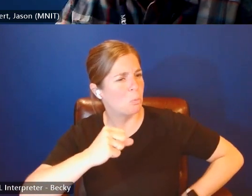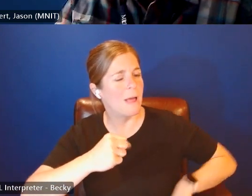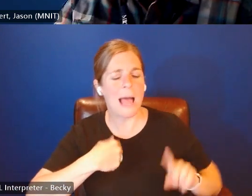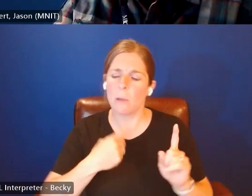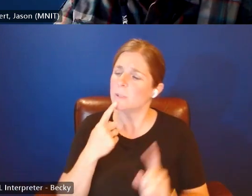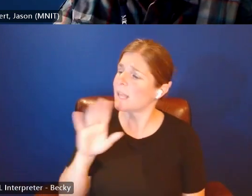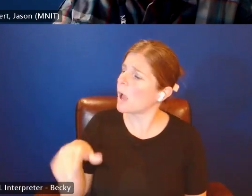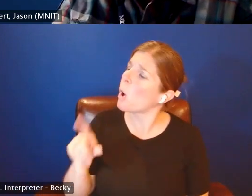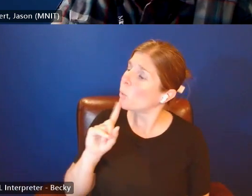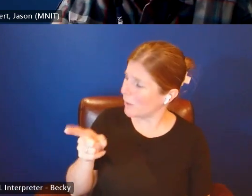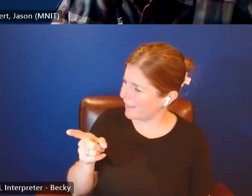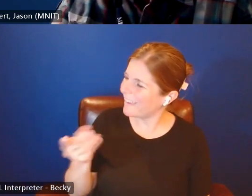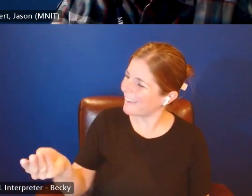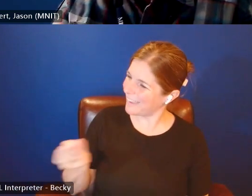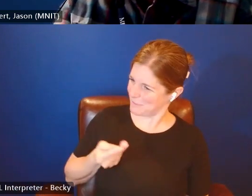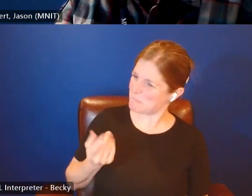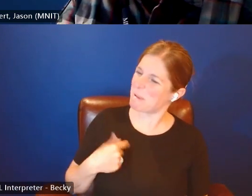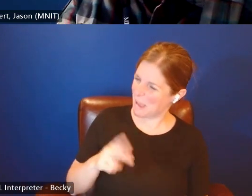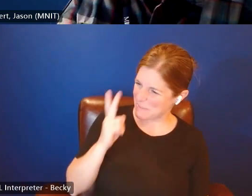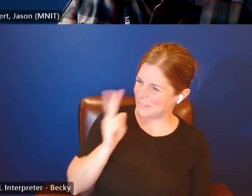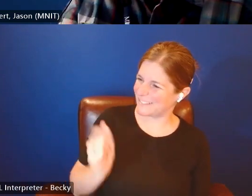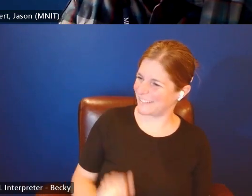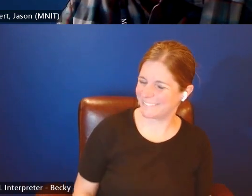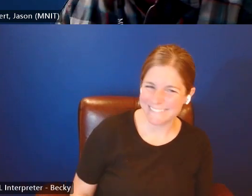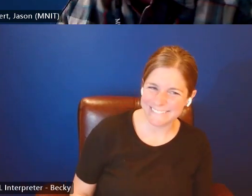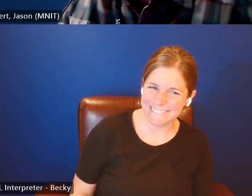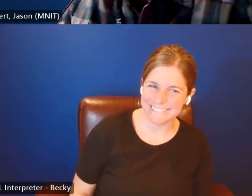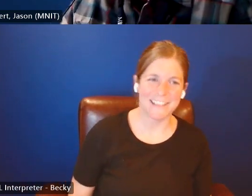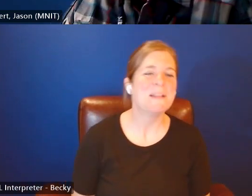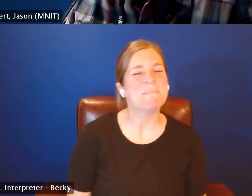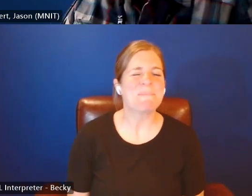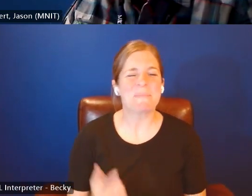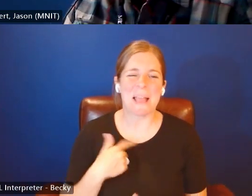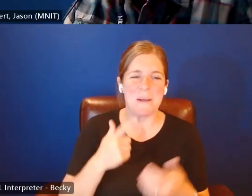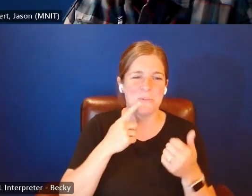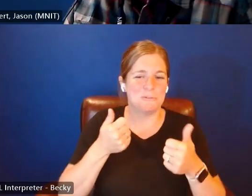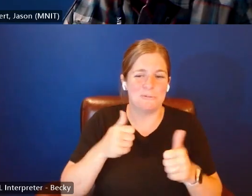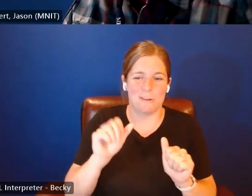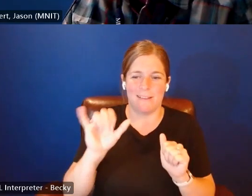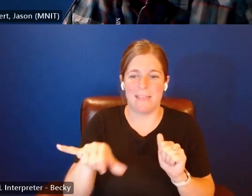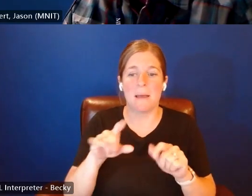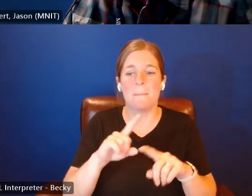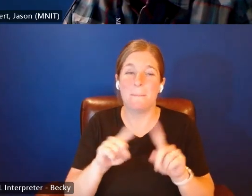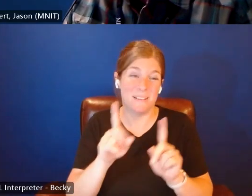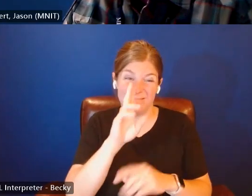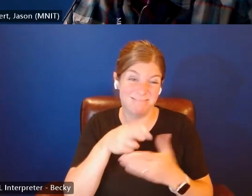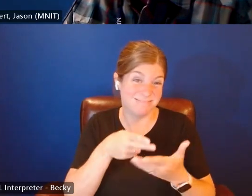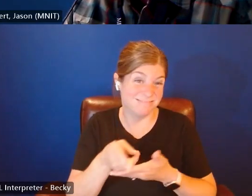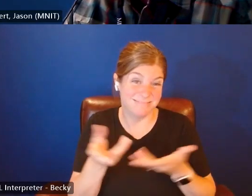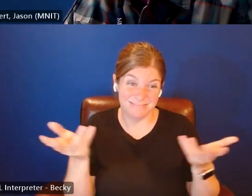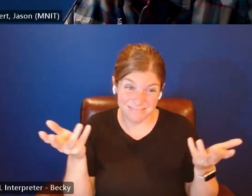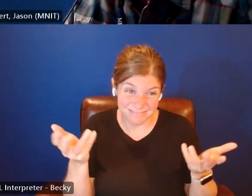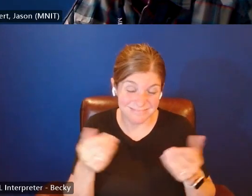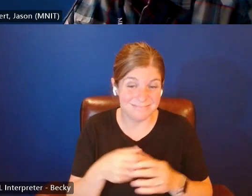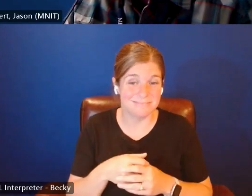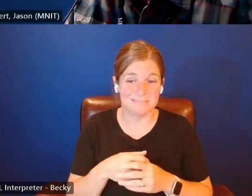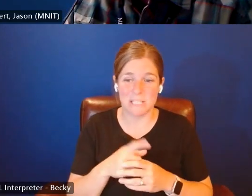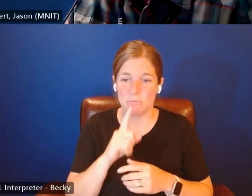I'll take a look at it and see and give it a try. But honestly, there has been so little done